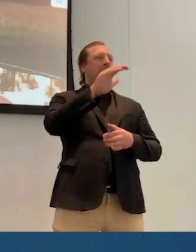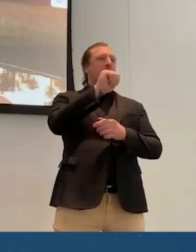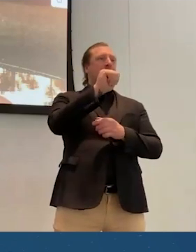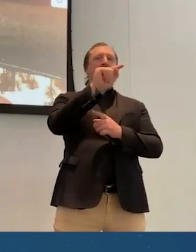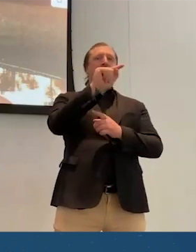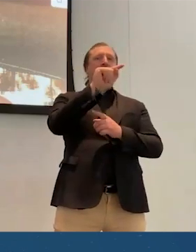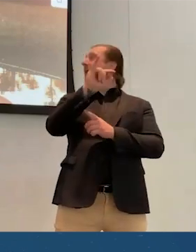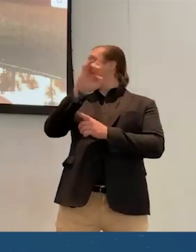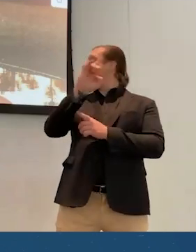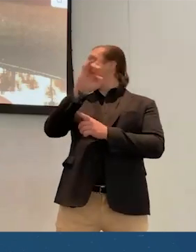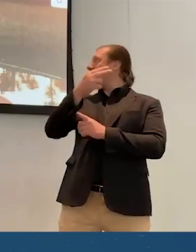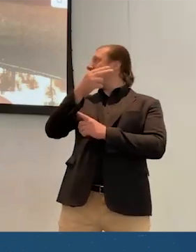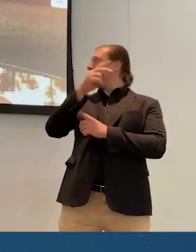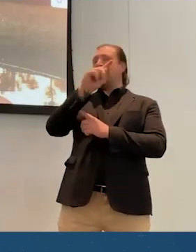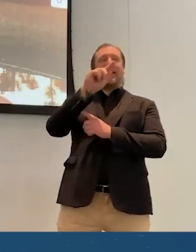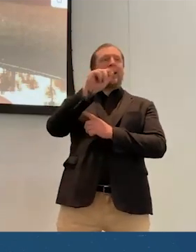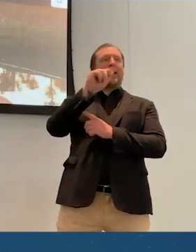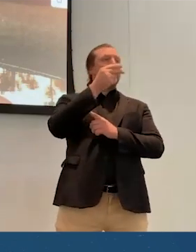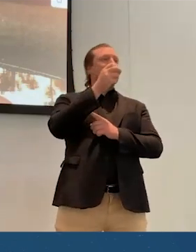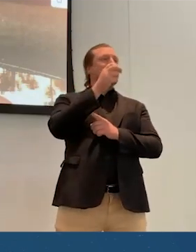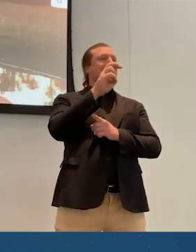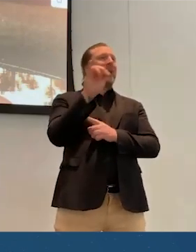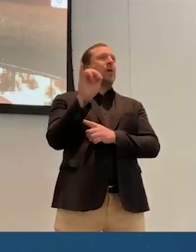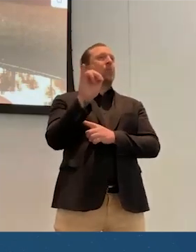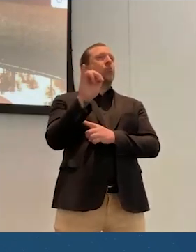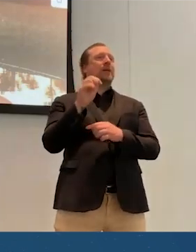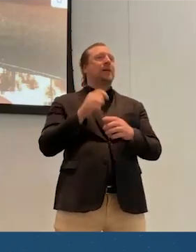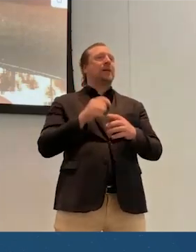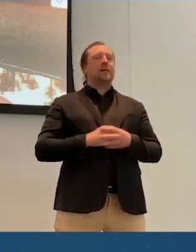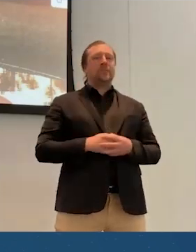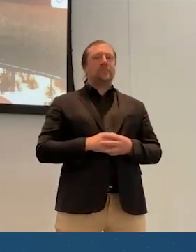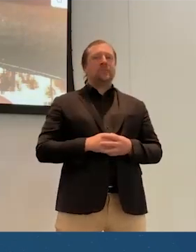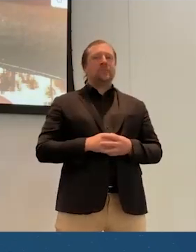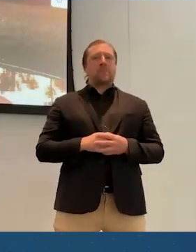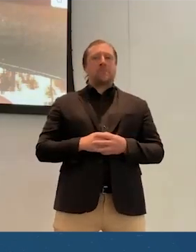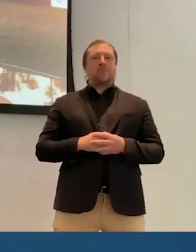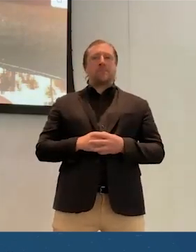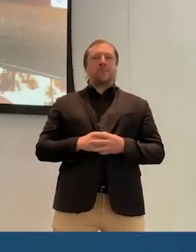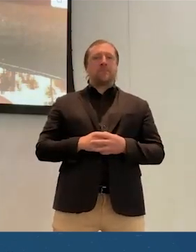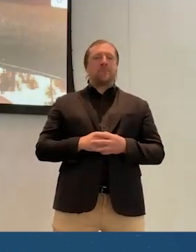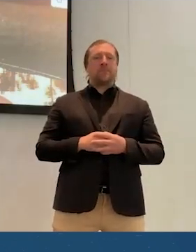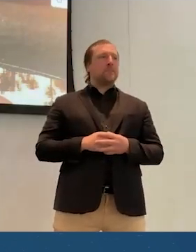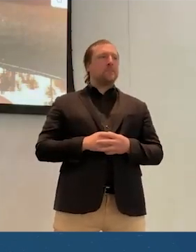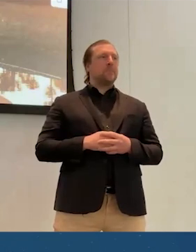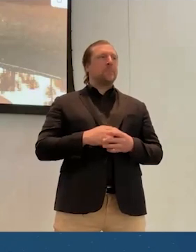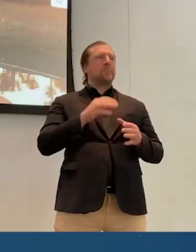I am just explaining my visuals.